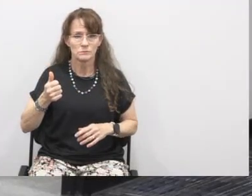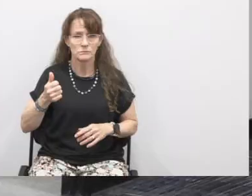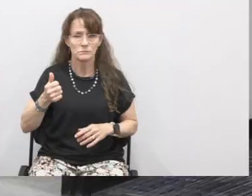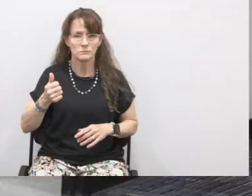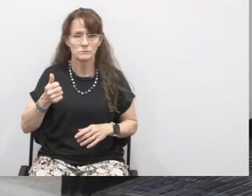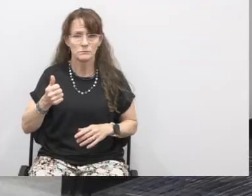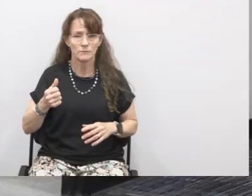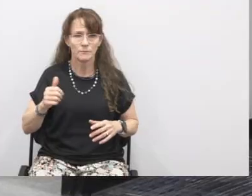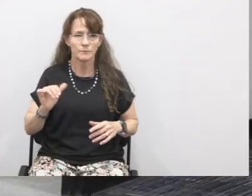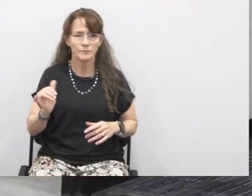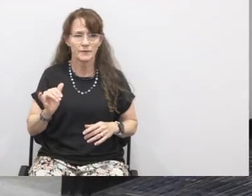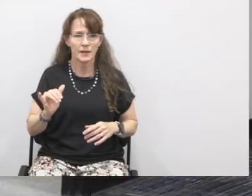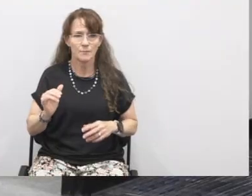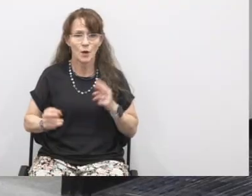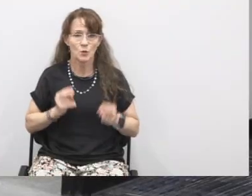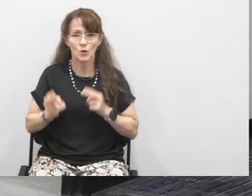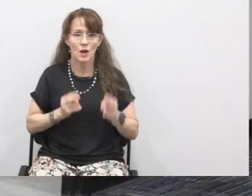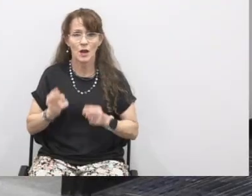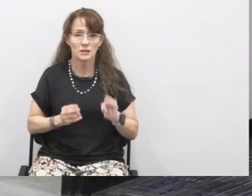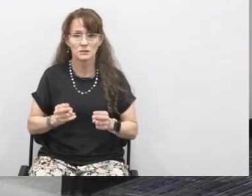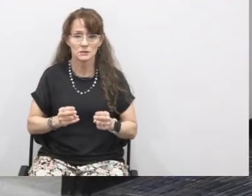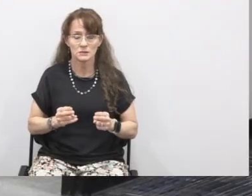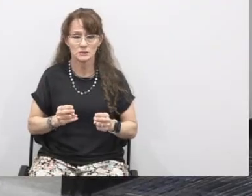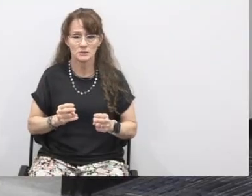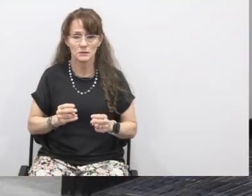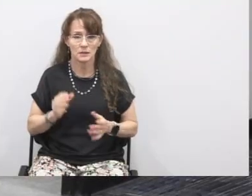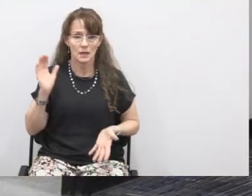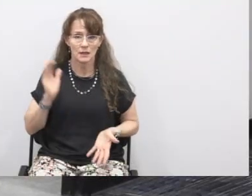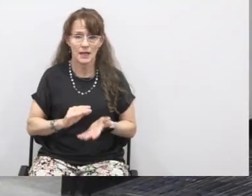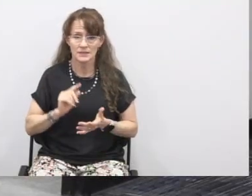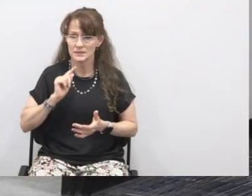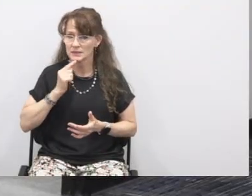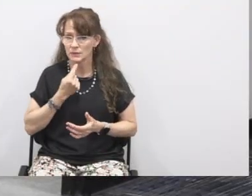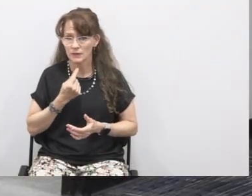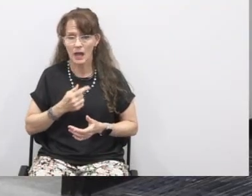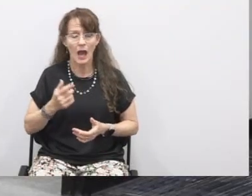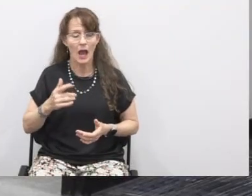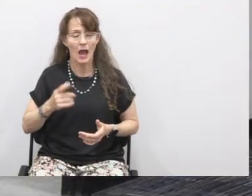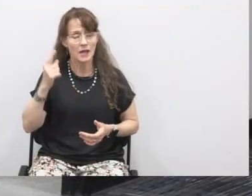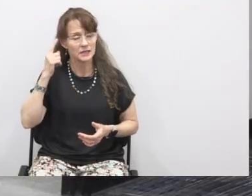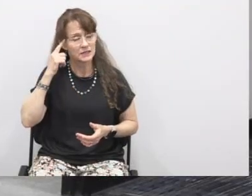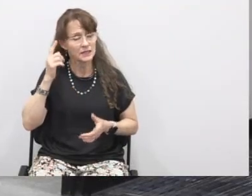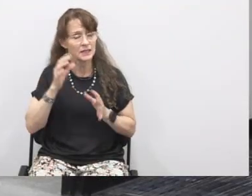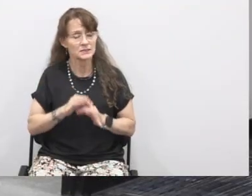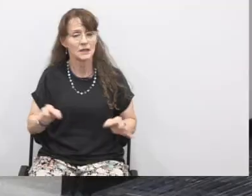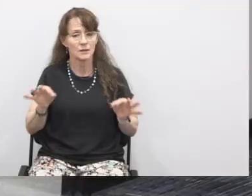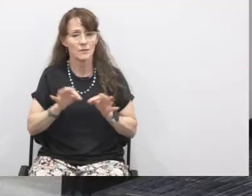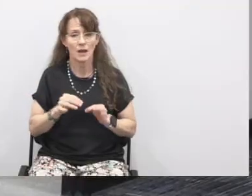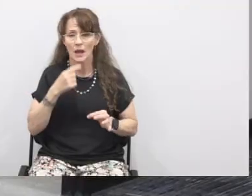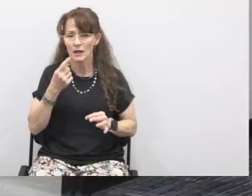they're more likely to rush through it. They take it a little bit less seriously. I still think it's really important. And I tell my friends that they should do it